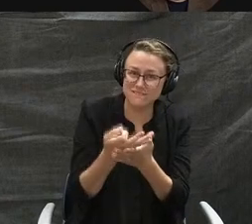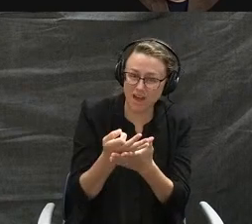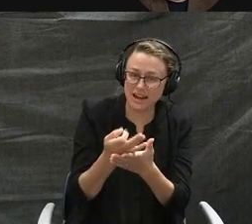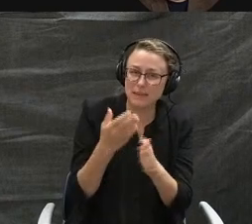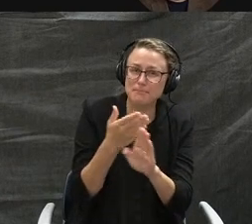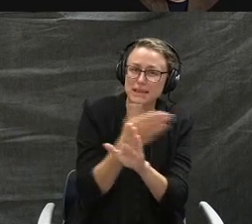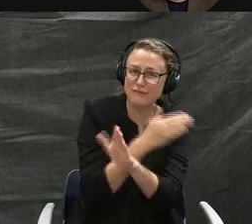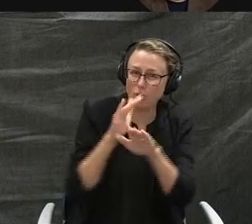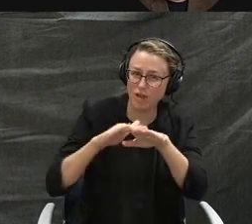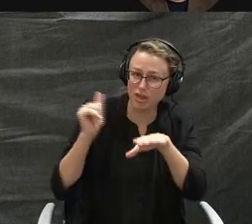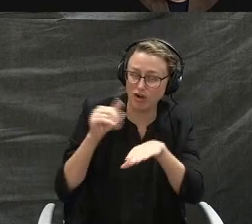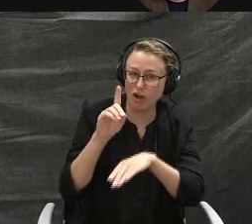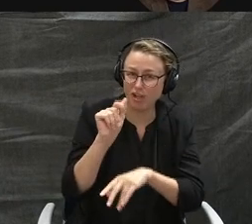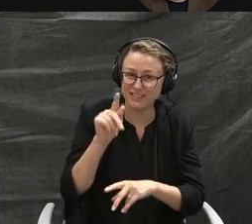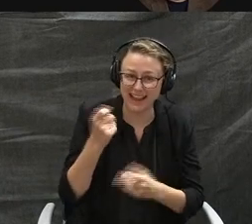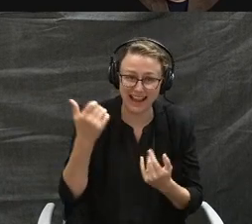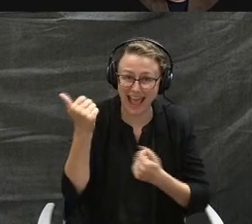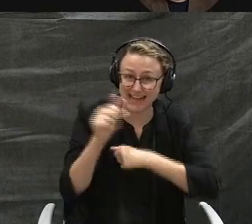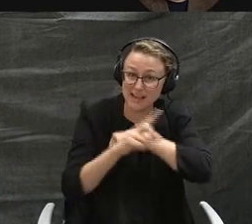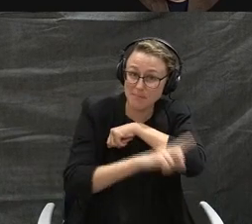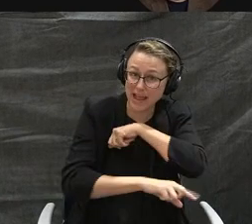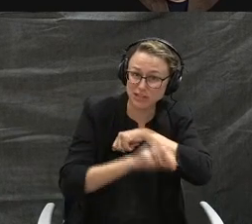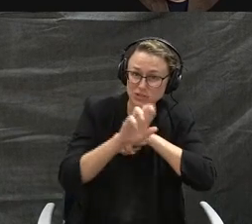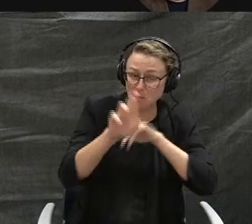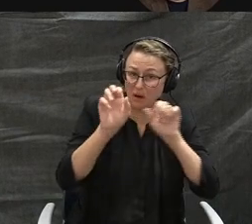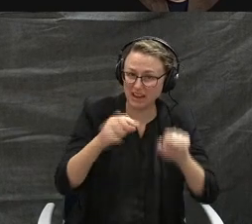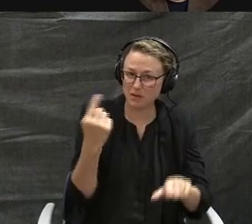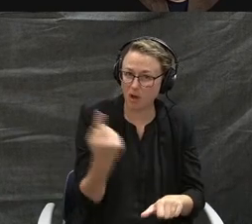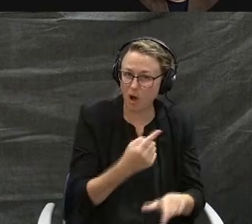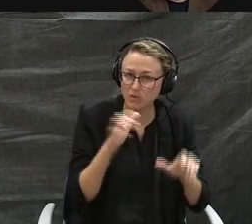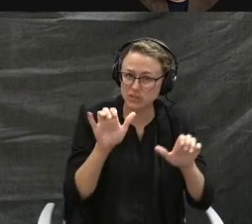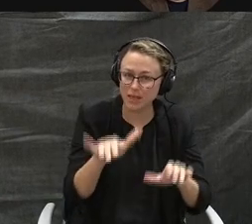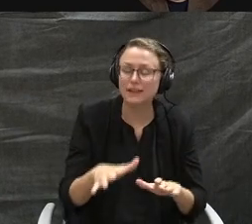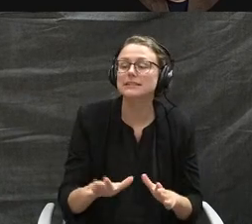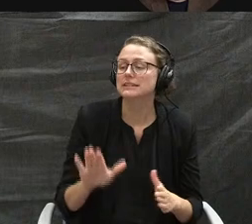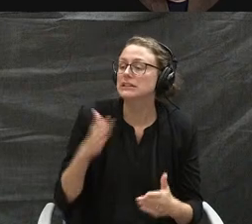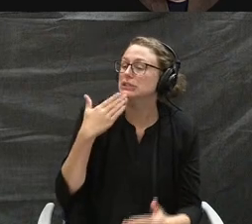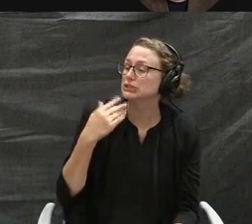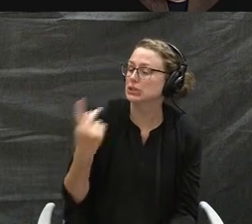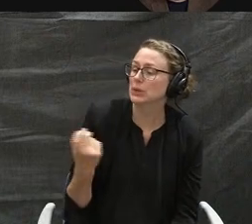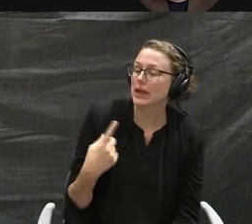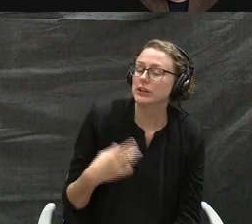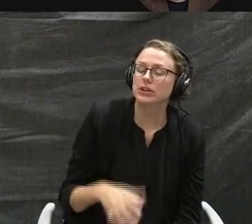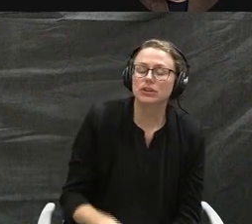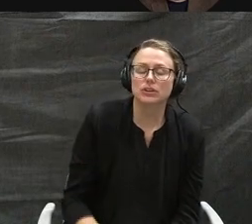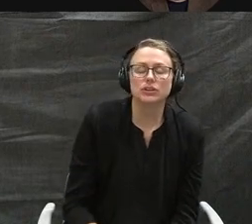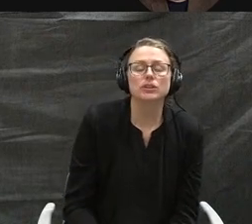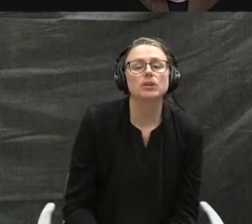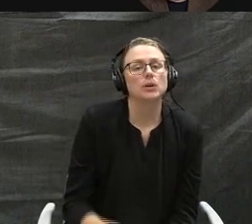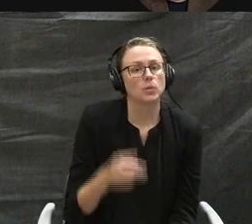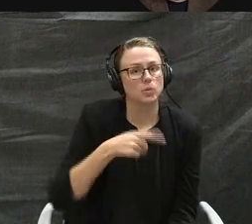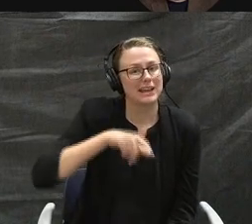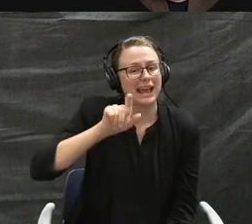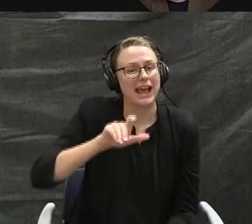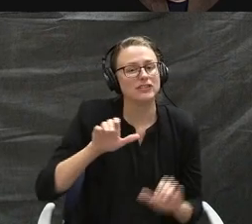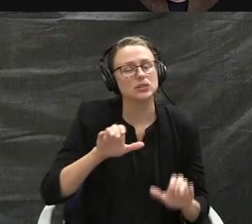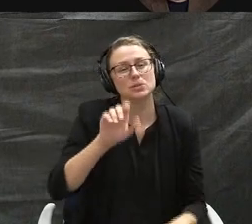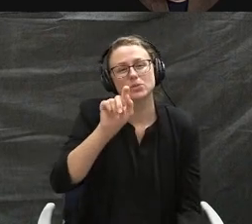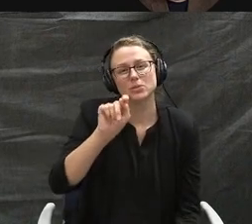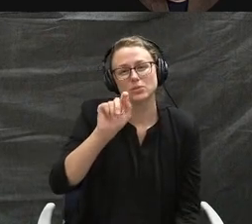can we always? Uh, do it well, it's a good crash question. We have to do taxable as opposed to tax exempt you in advance.